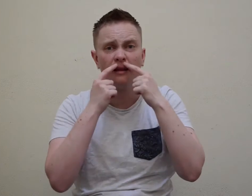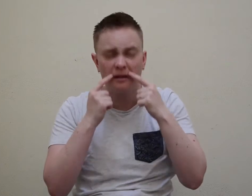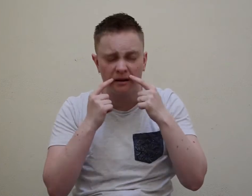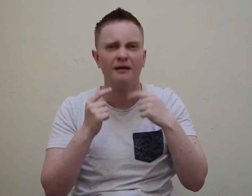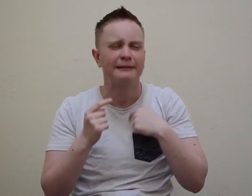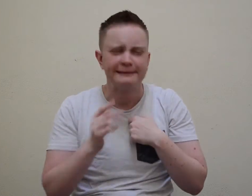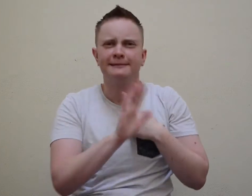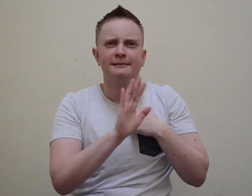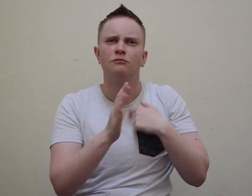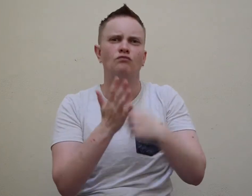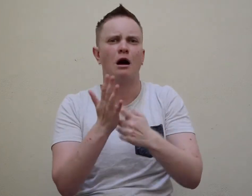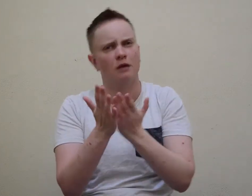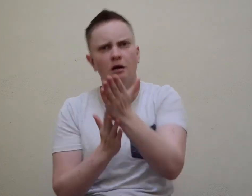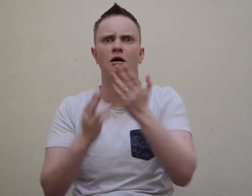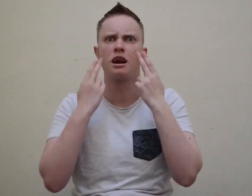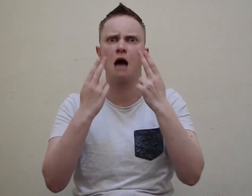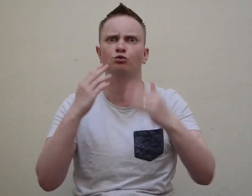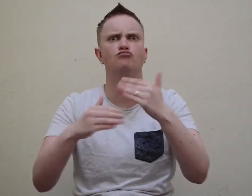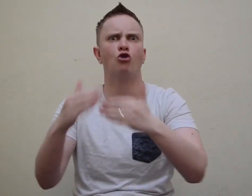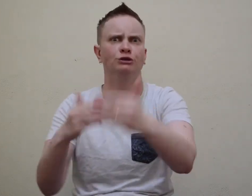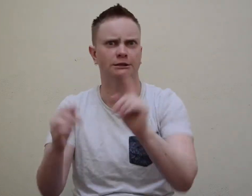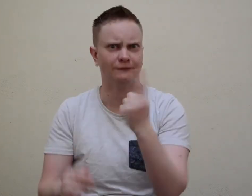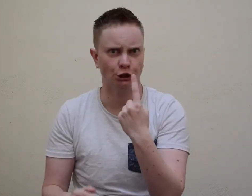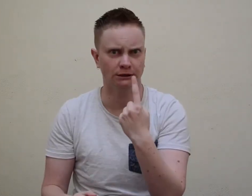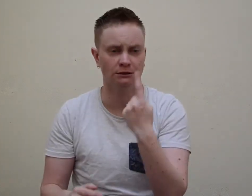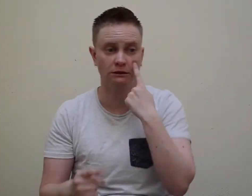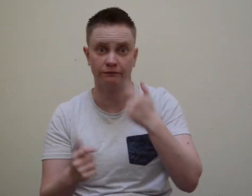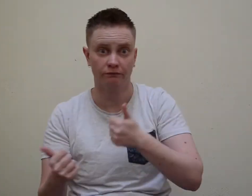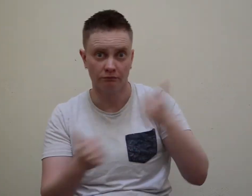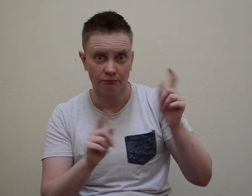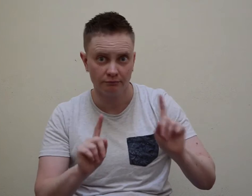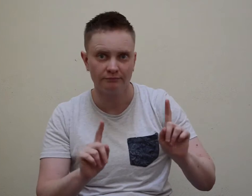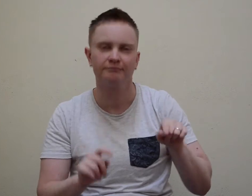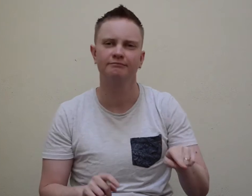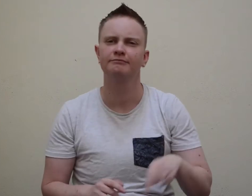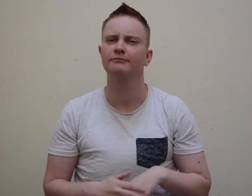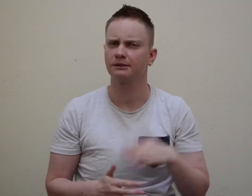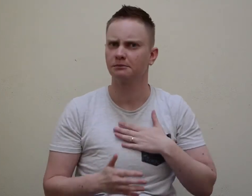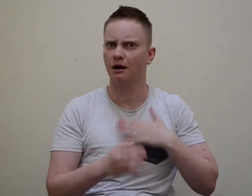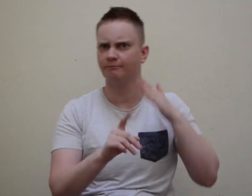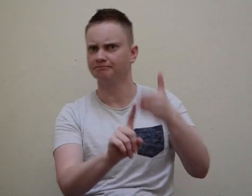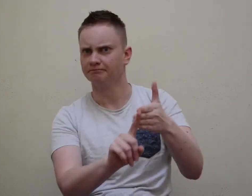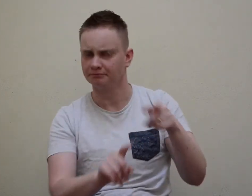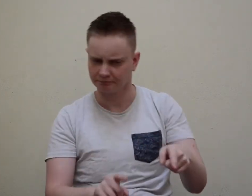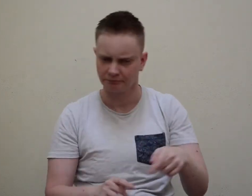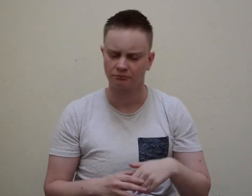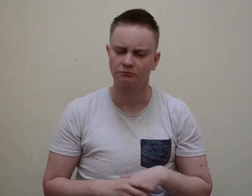you can promote the growth of hair on your face. And I thought no, I just need to bide my time and just let it develop naturally.